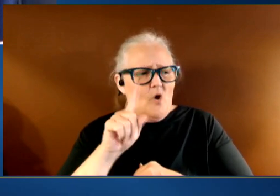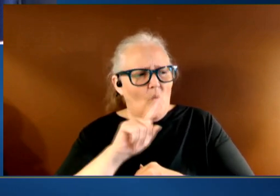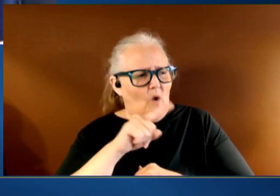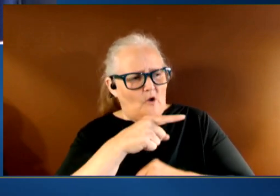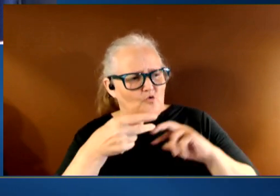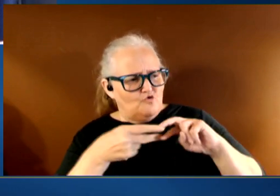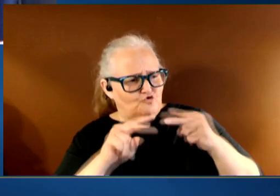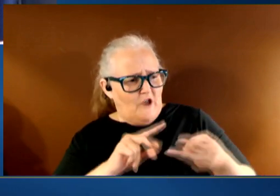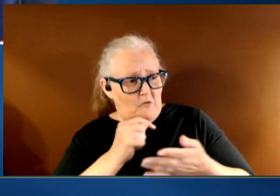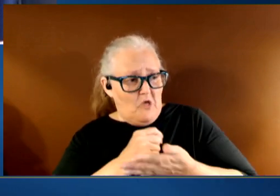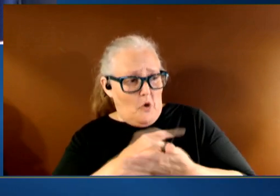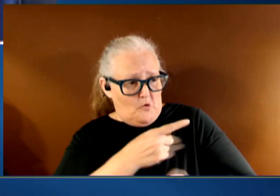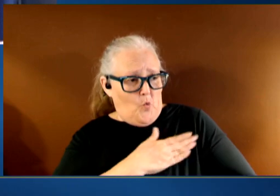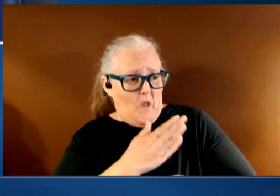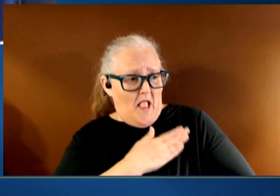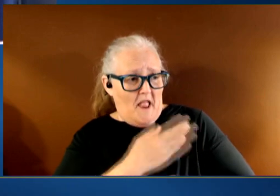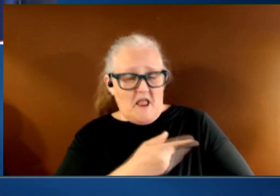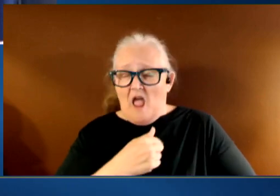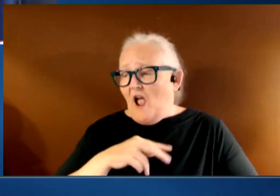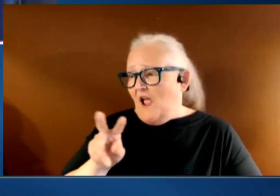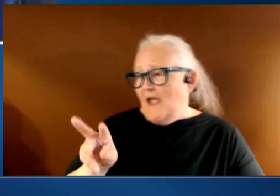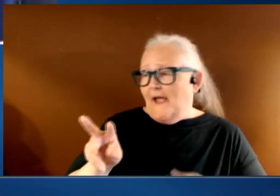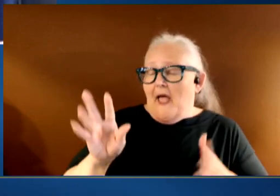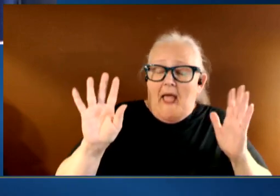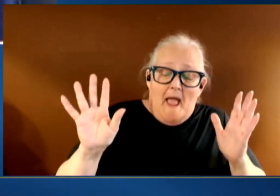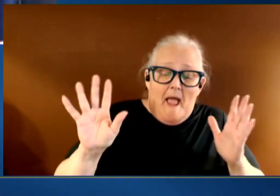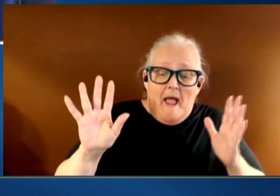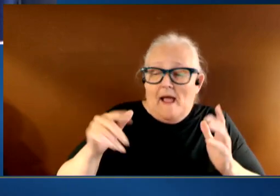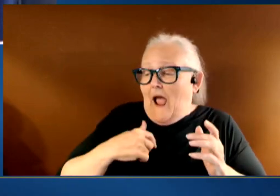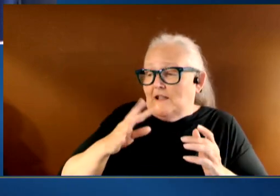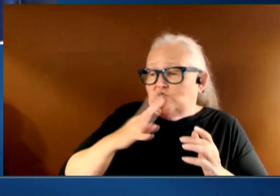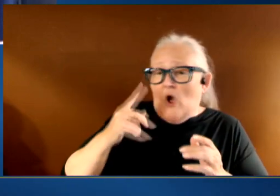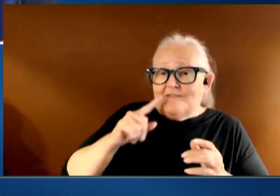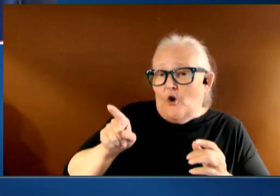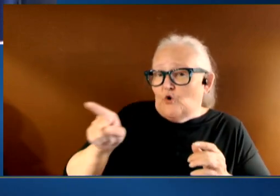I told him I -- you know, ''I can't speak for you, but going through the complications that